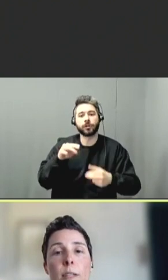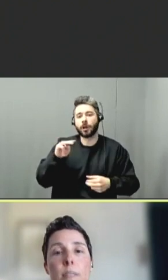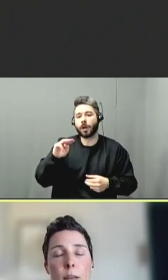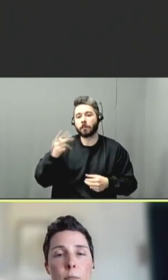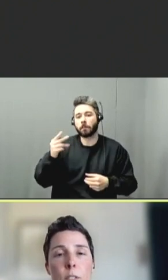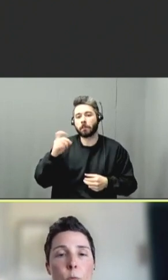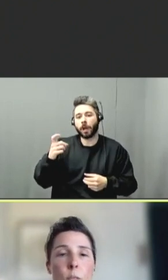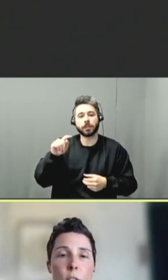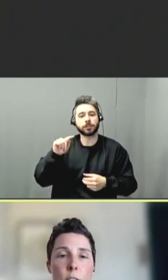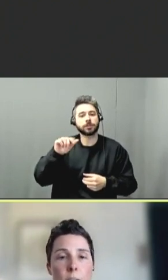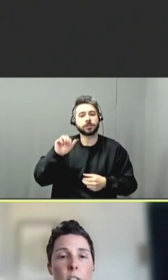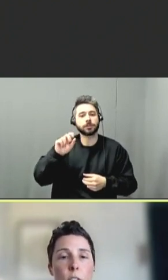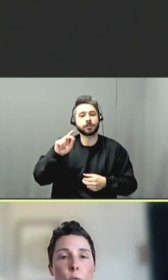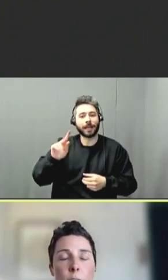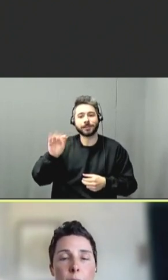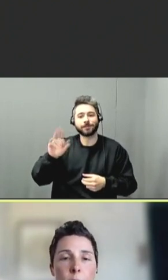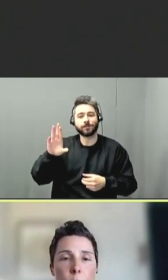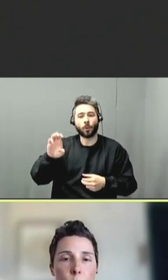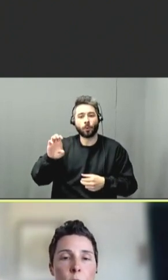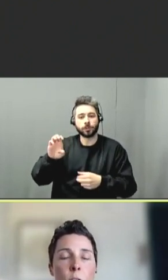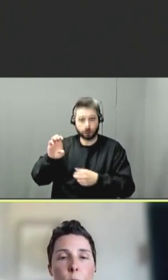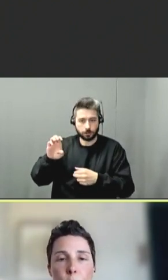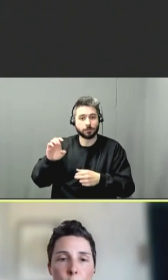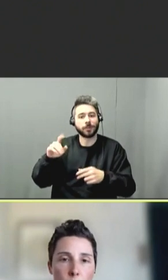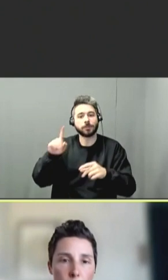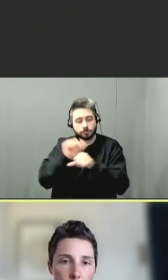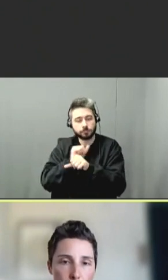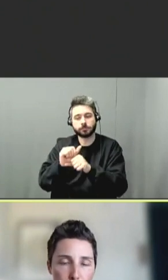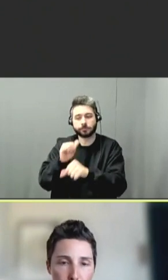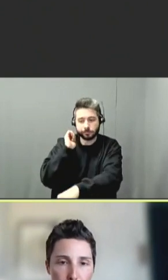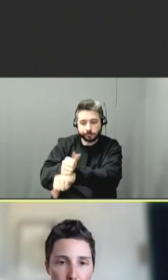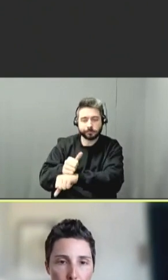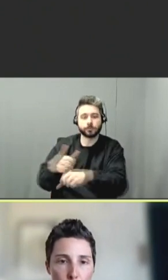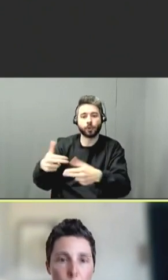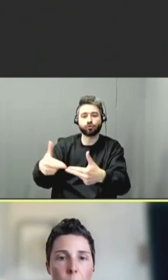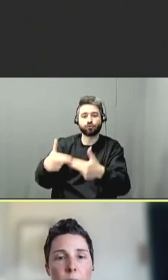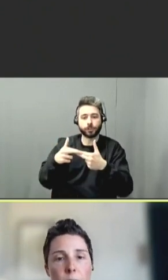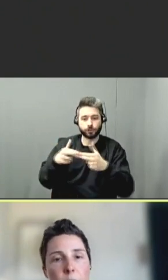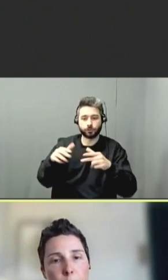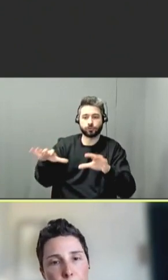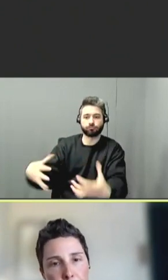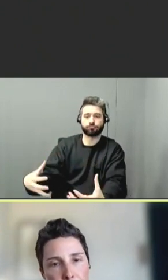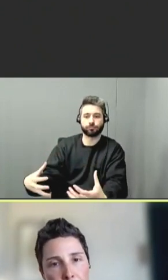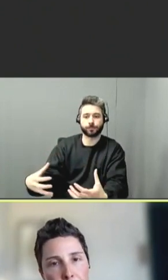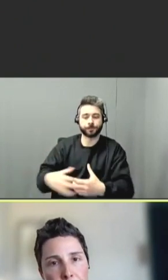but in some situations, actually creating those regional bodies. Next slide.